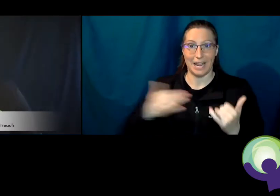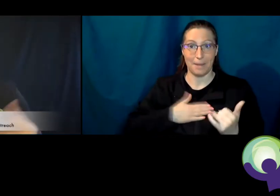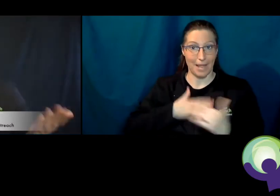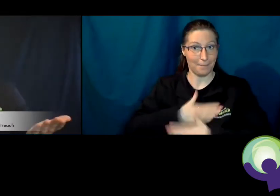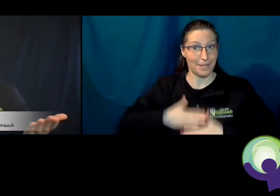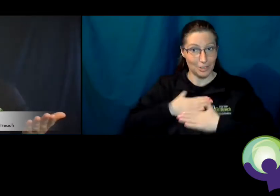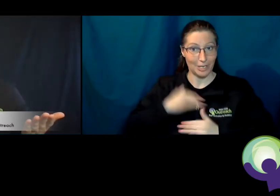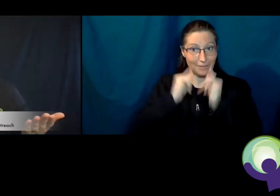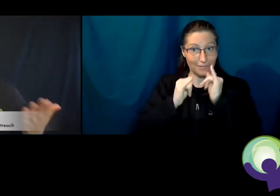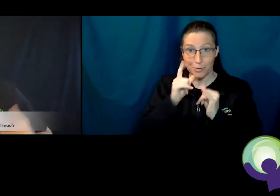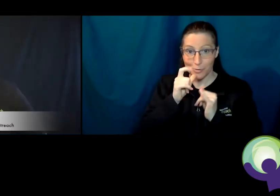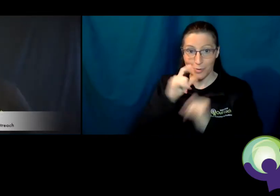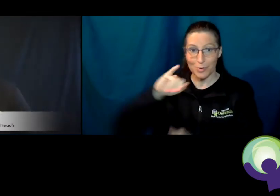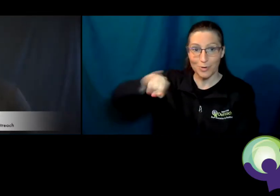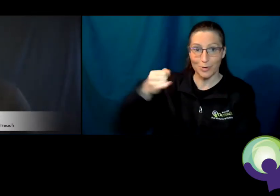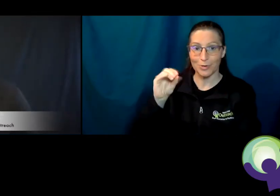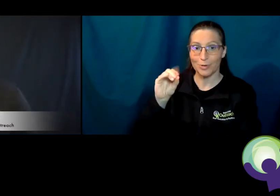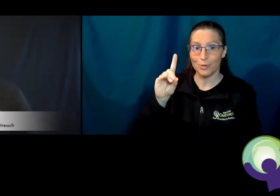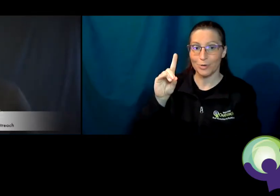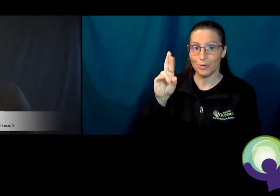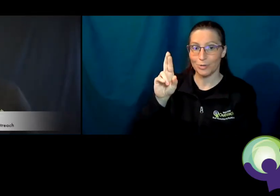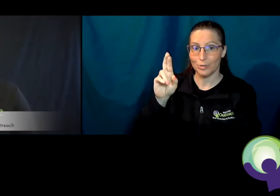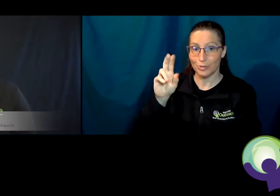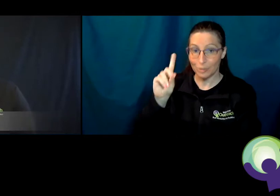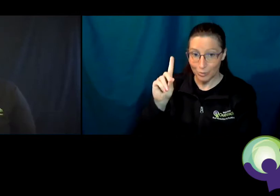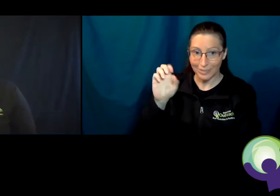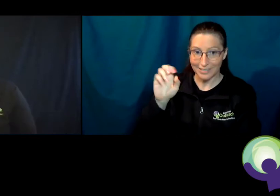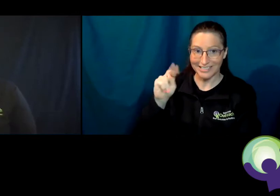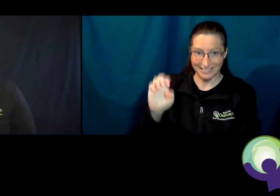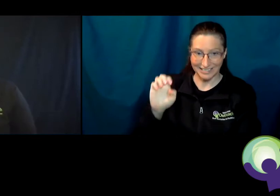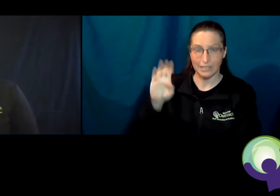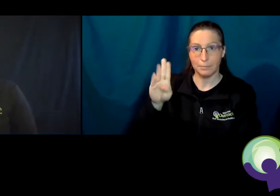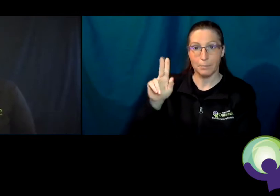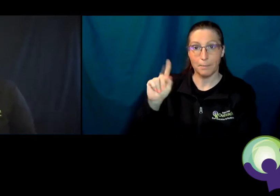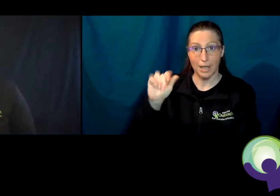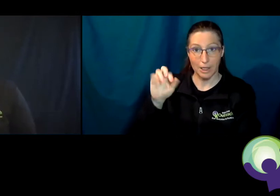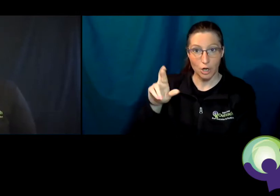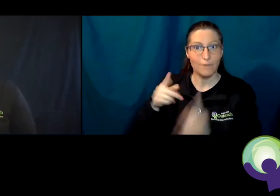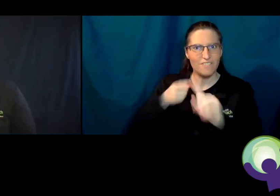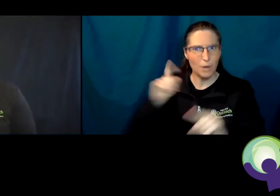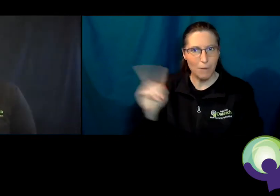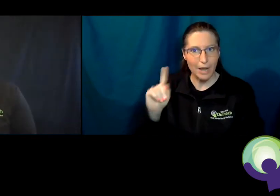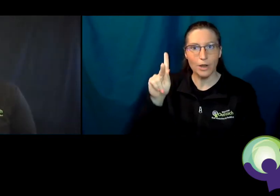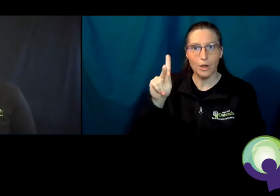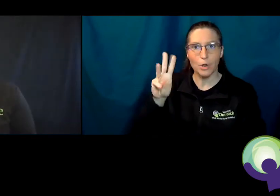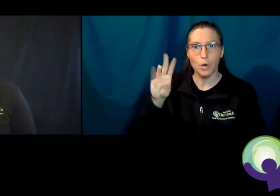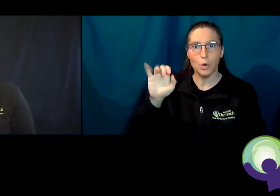Jordenne Butler. Jordenne Butler is here with us from Kwik Trip and I've had fond memories